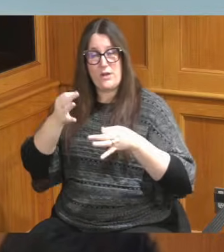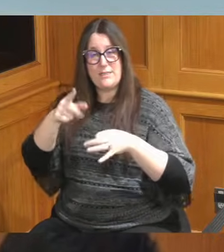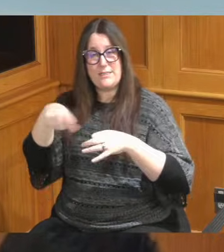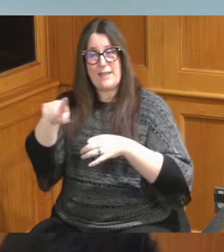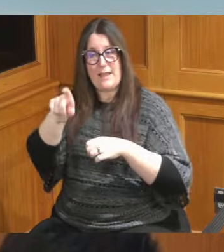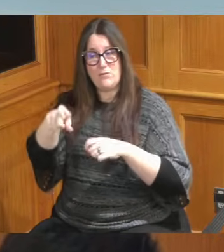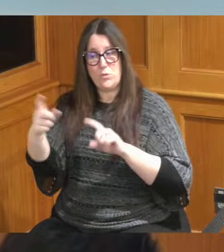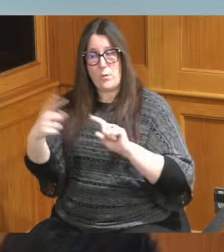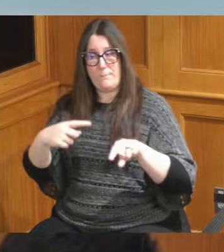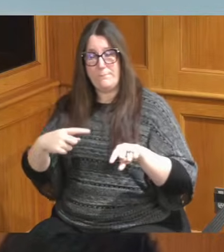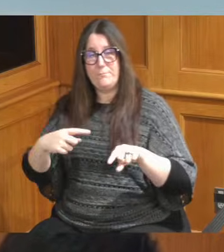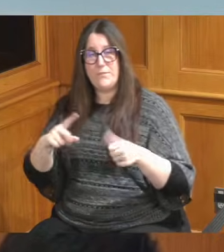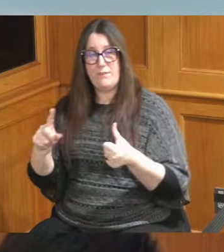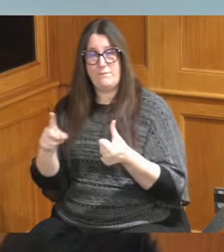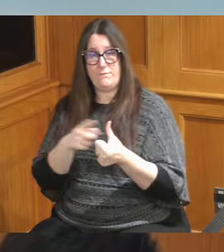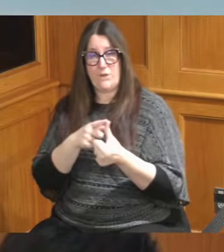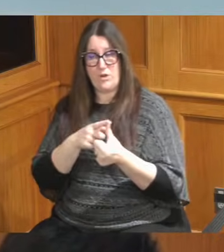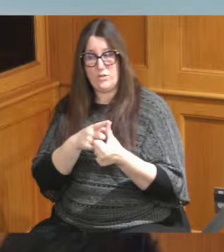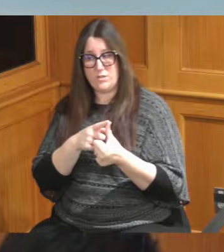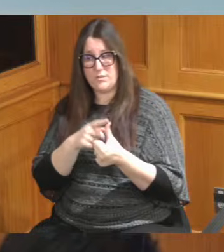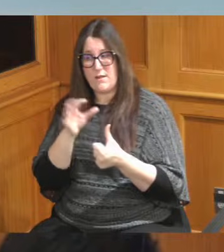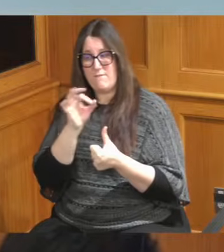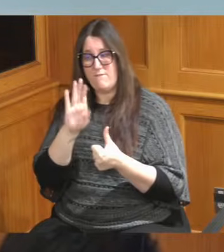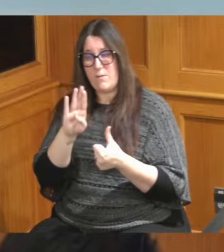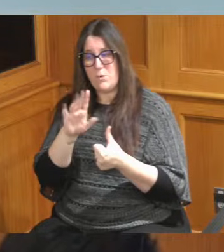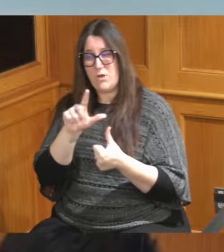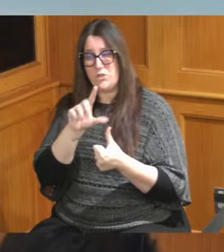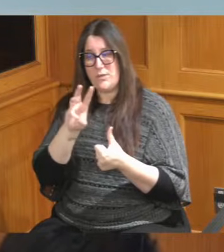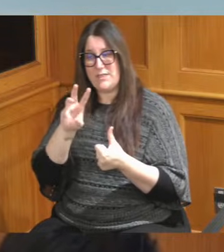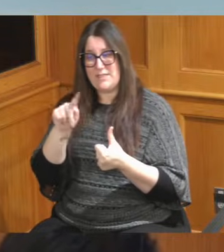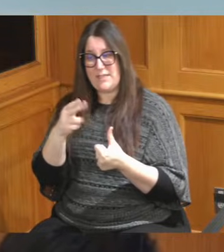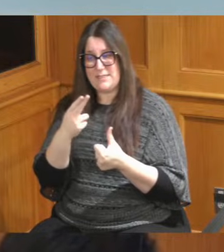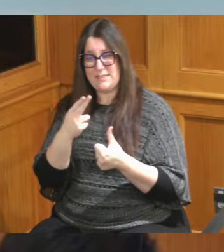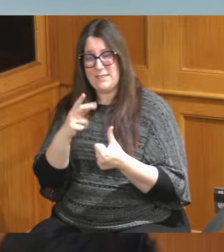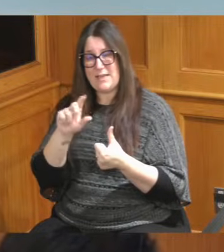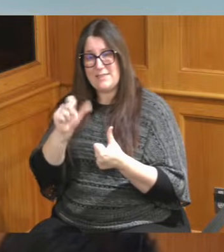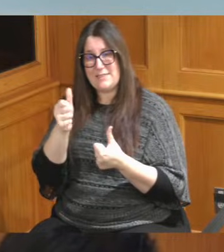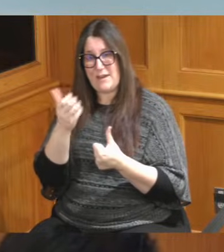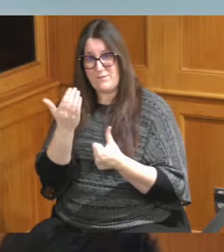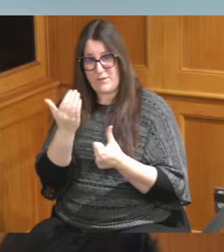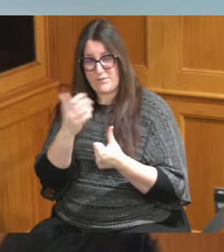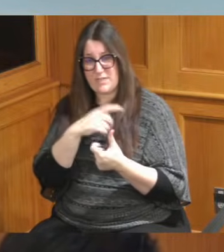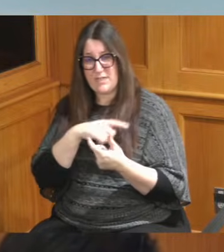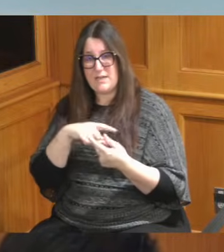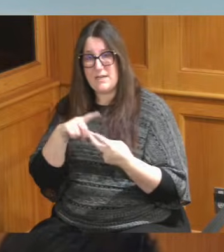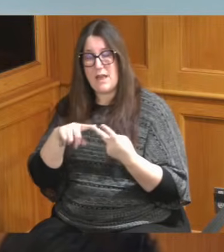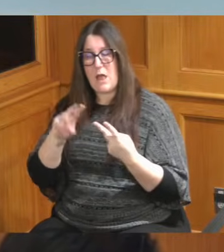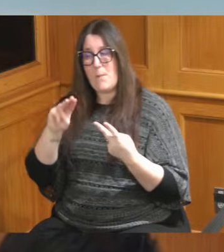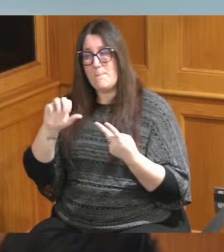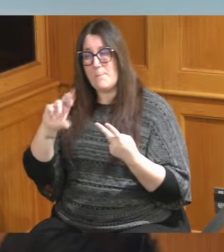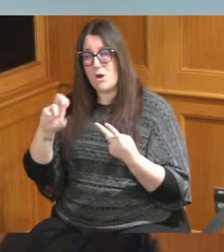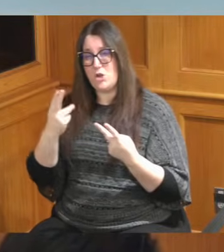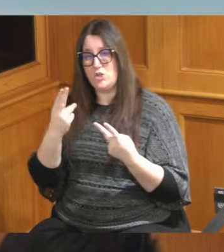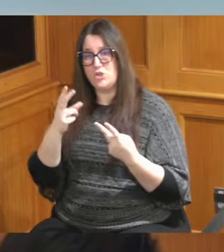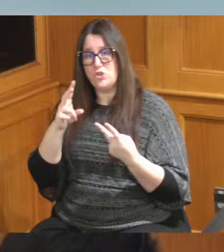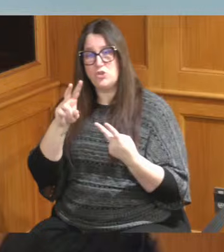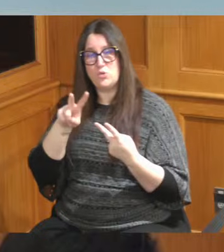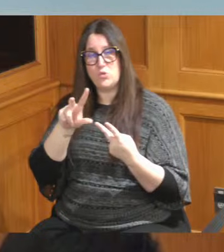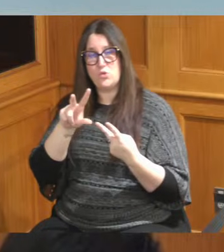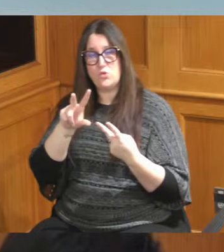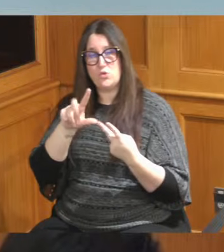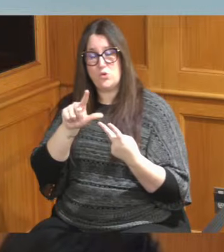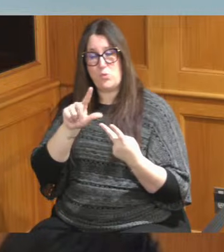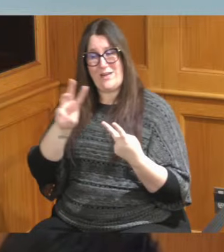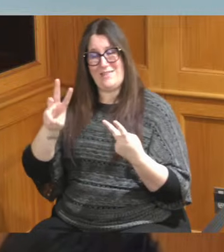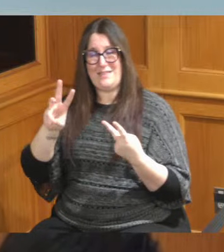to do the first hearing on February 26th at 10:15 and March 26 for the second hearing at 10:15.